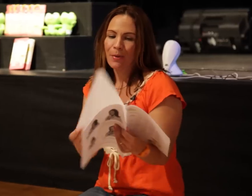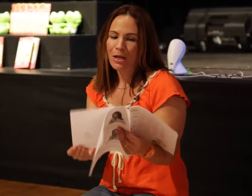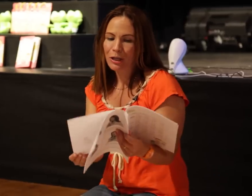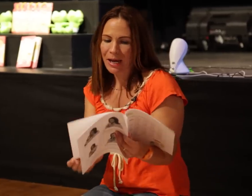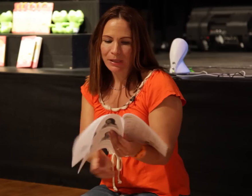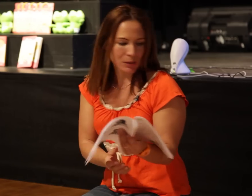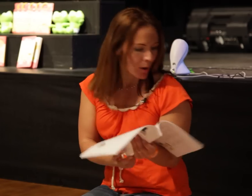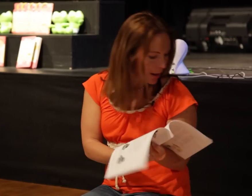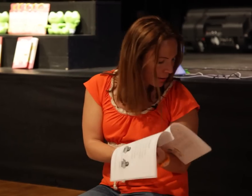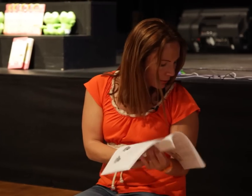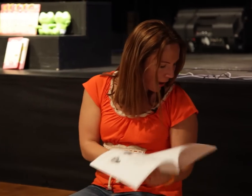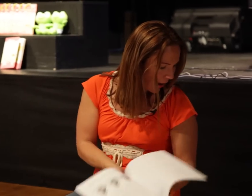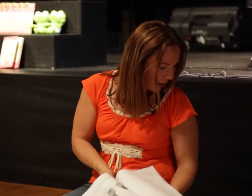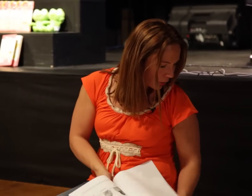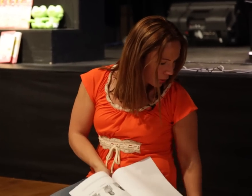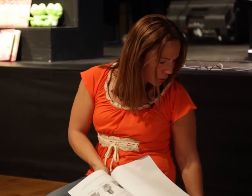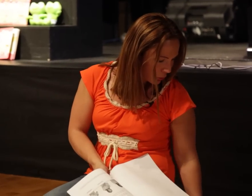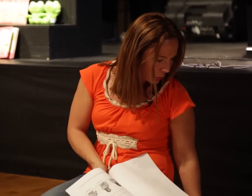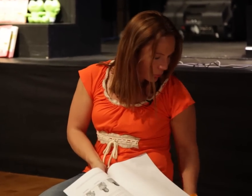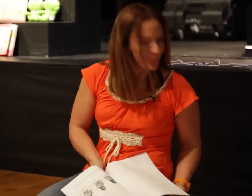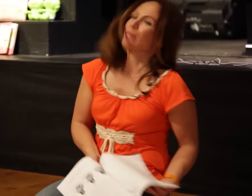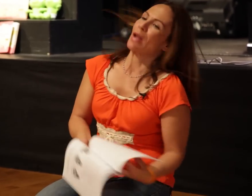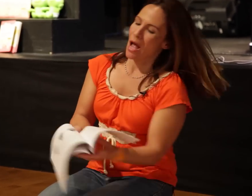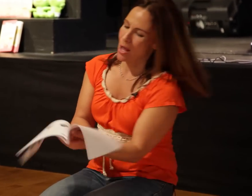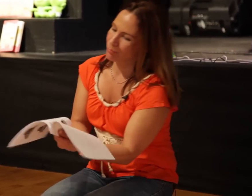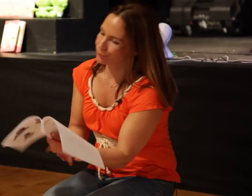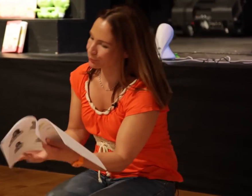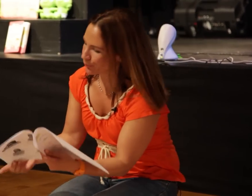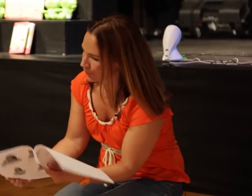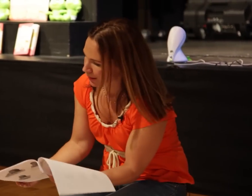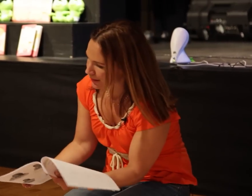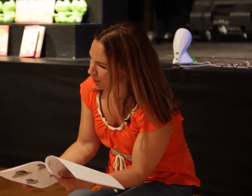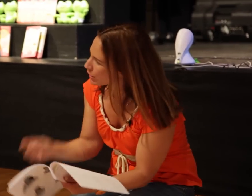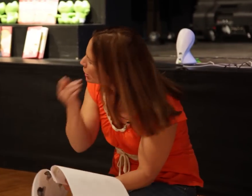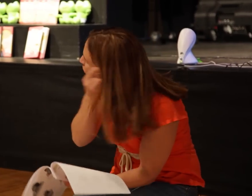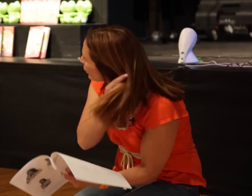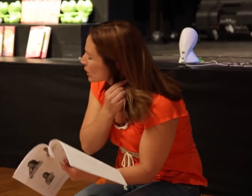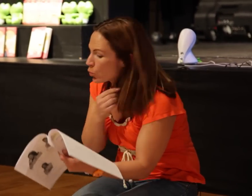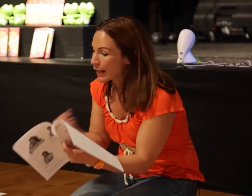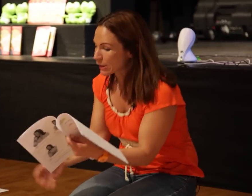Some other games as well like you could do some other things to do during the week.